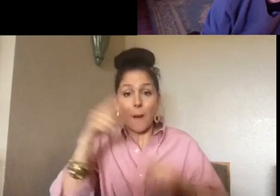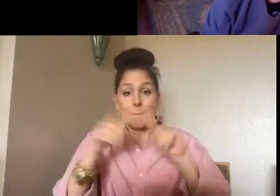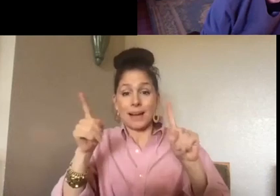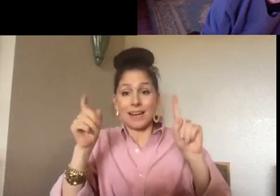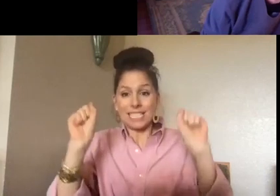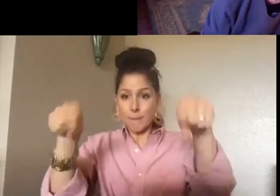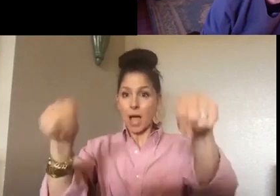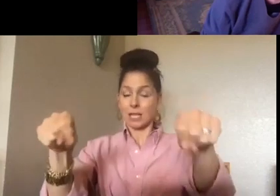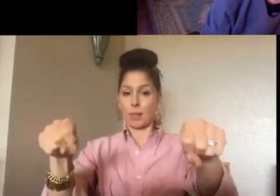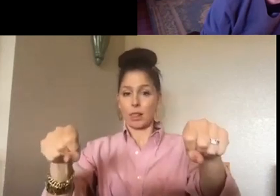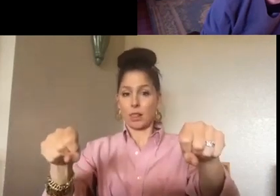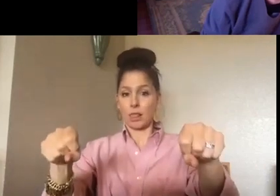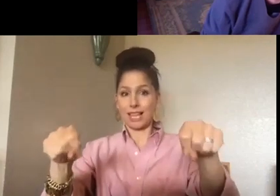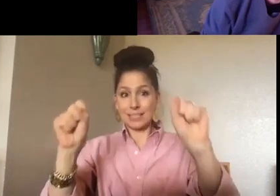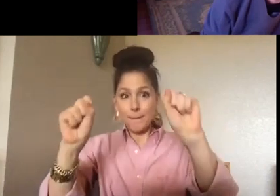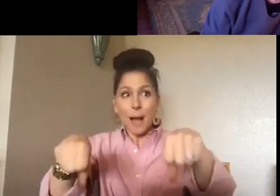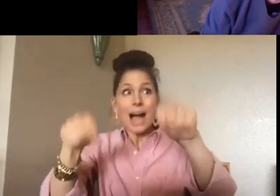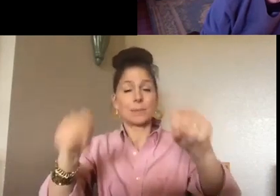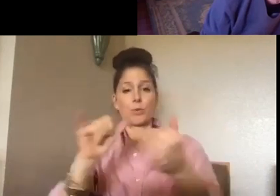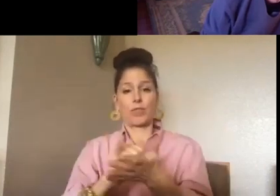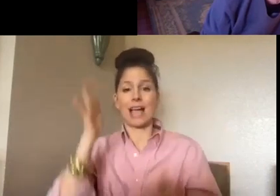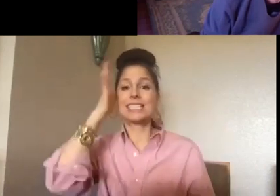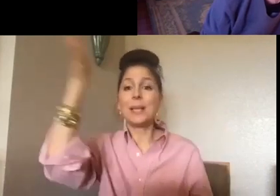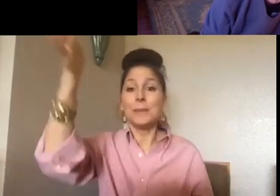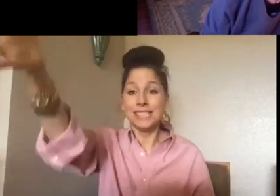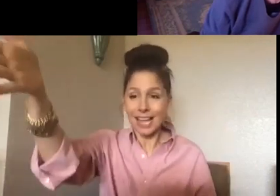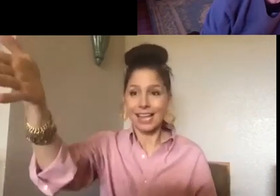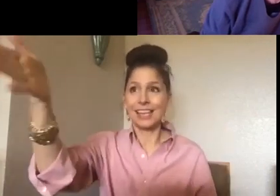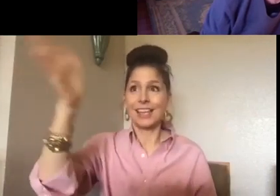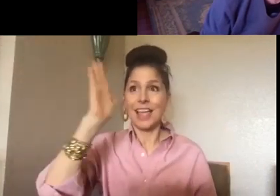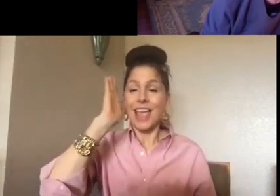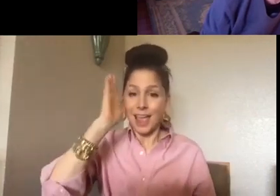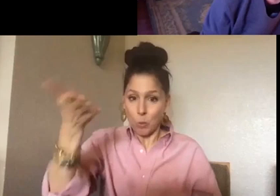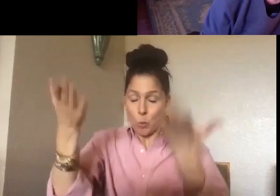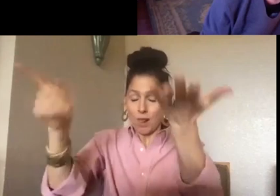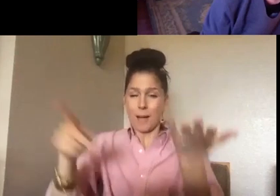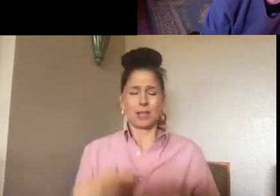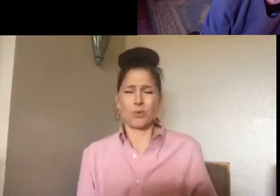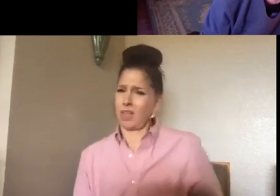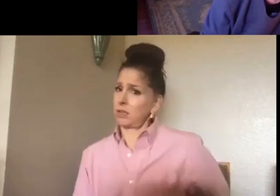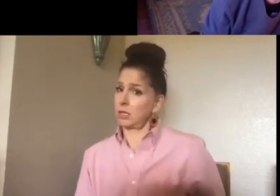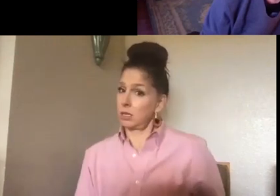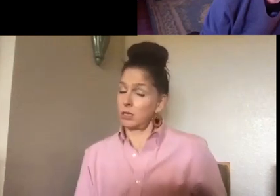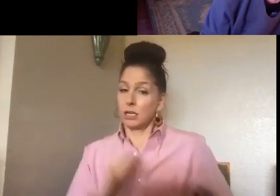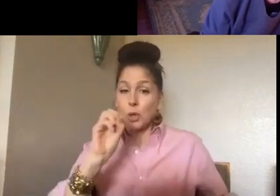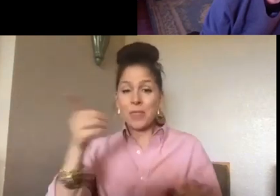even offered to you." And is said, "I know, but it's possible. It's possible that in the future, some day, it could happen."